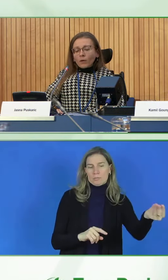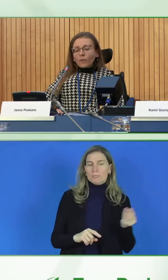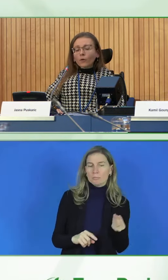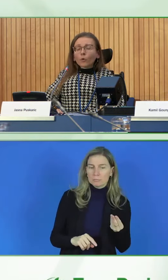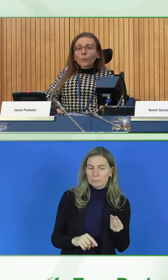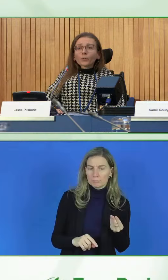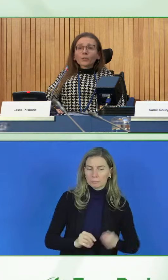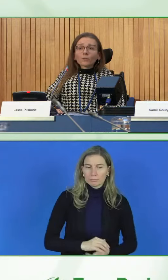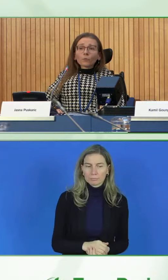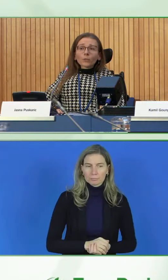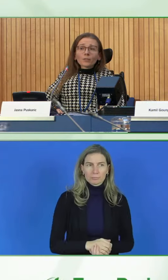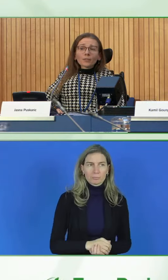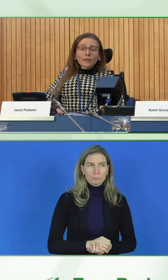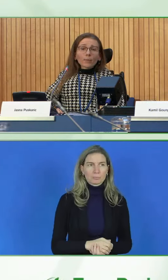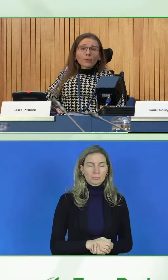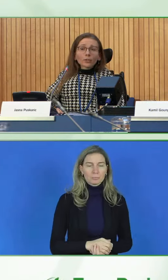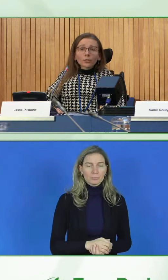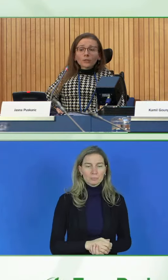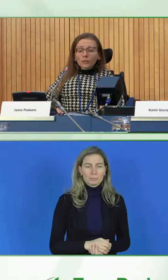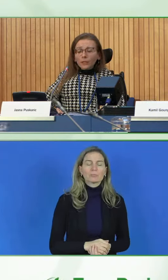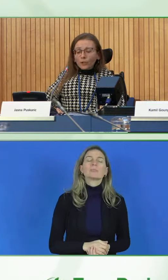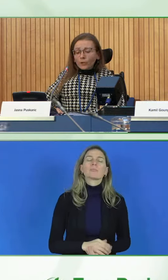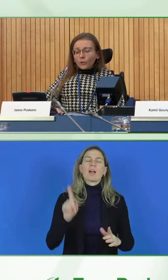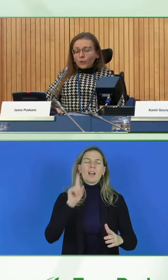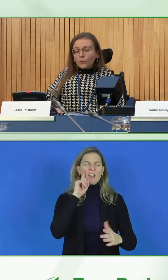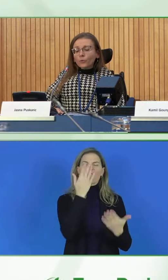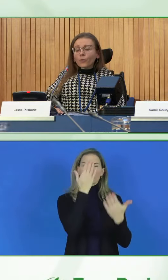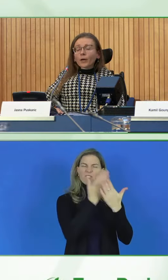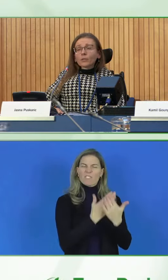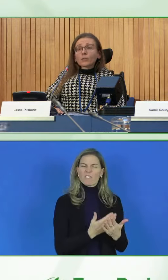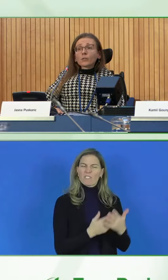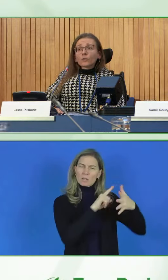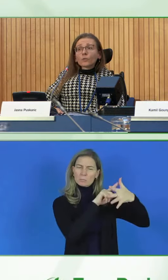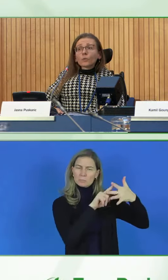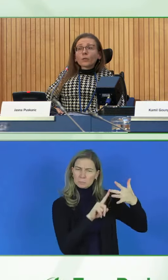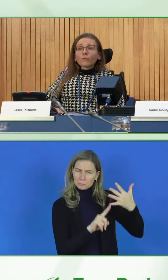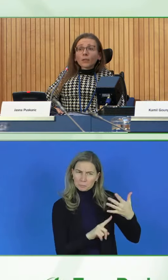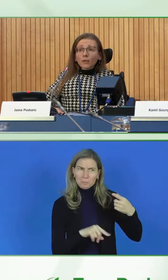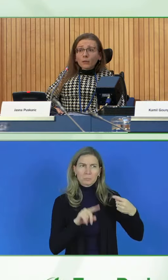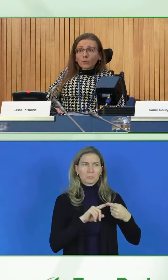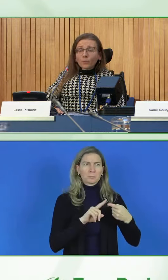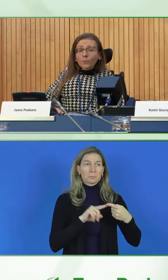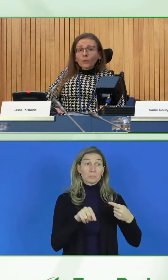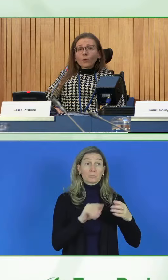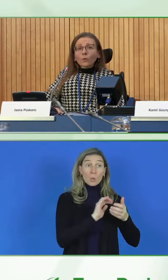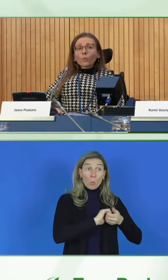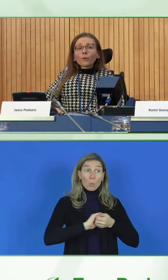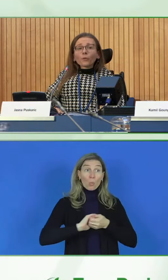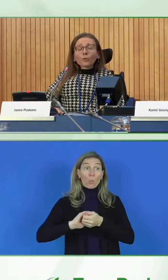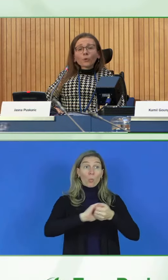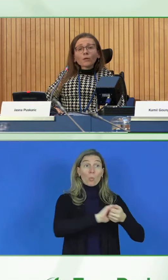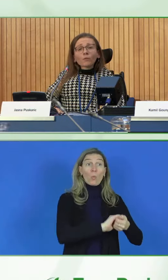The cooperative was established in the year 2002 in Vienna with three